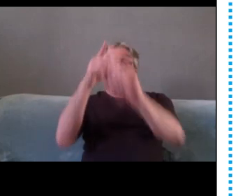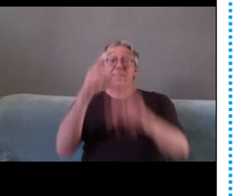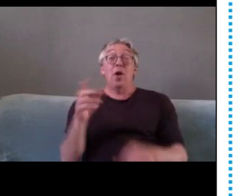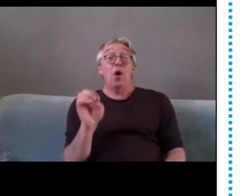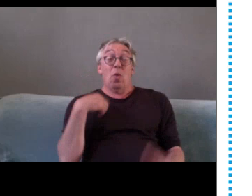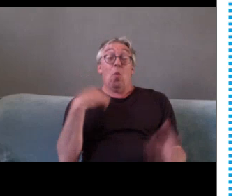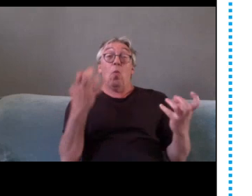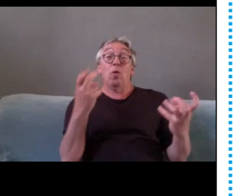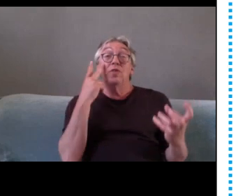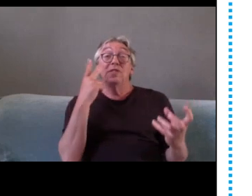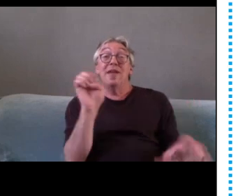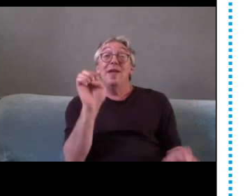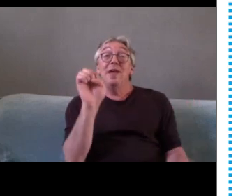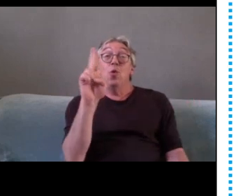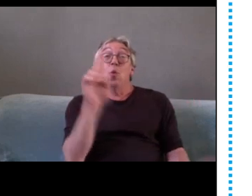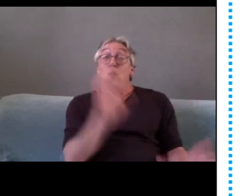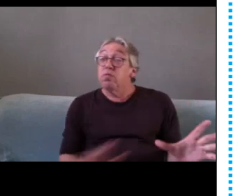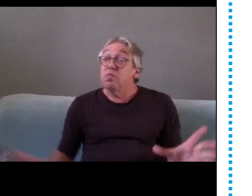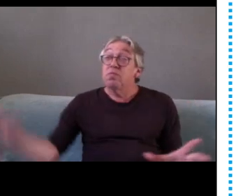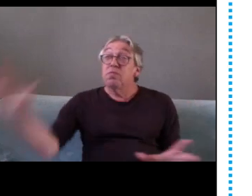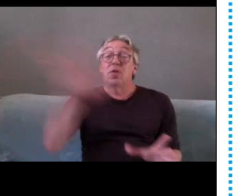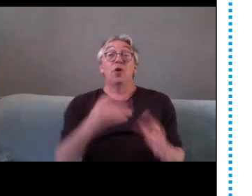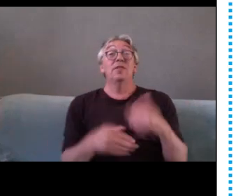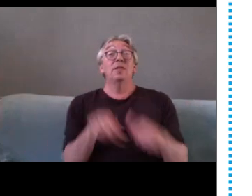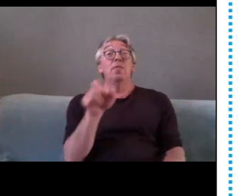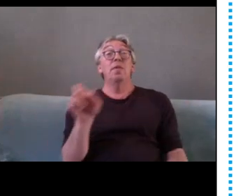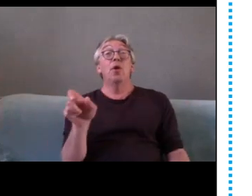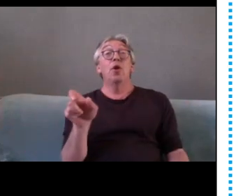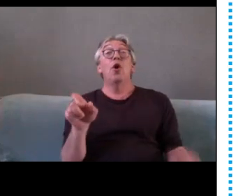that persons with disabilities have access to total conversation